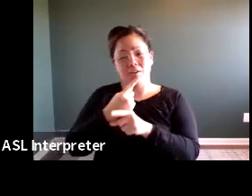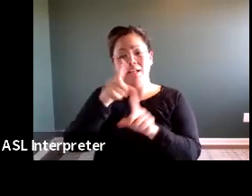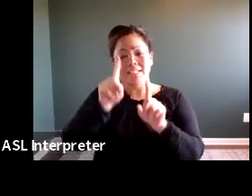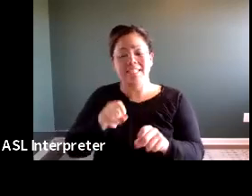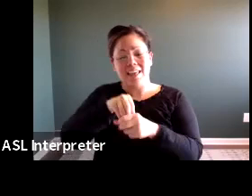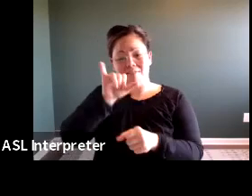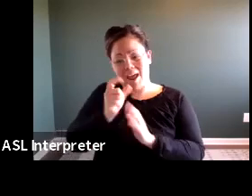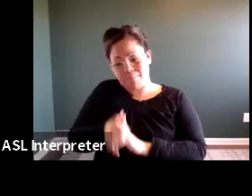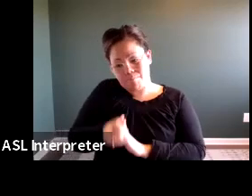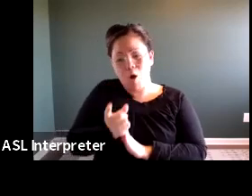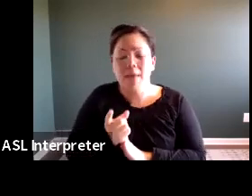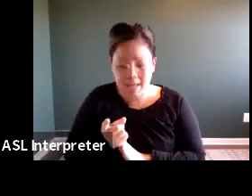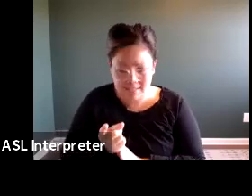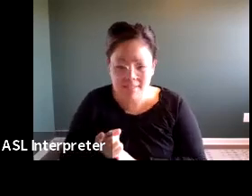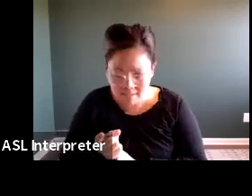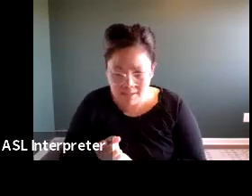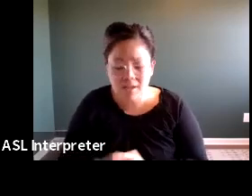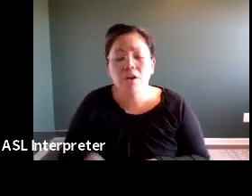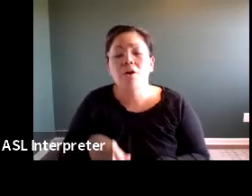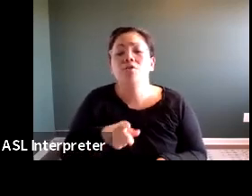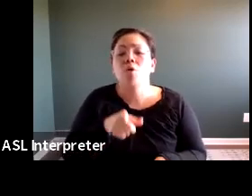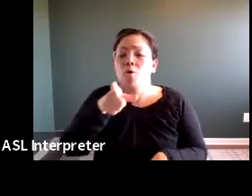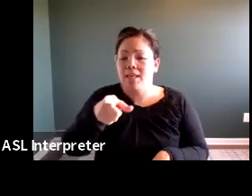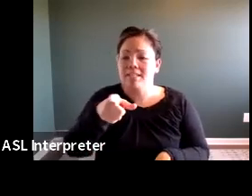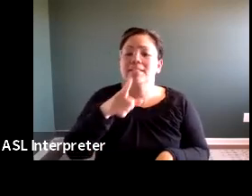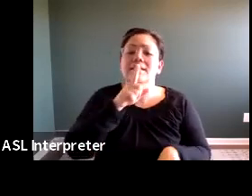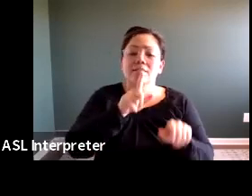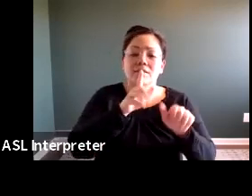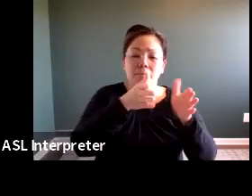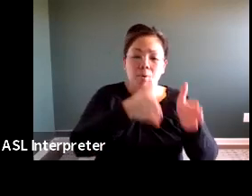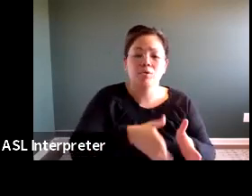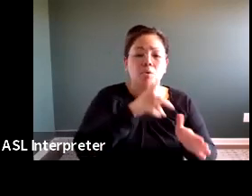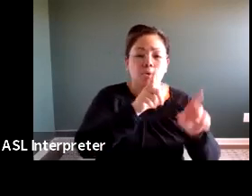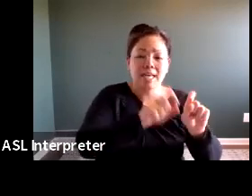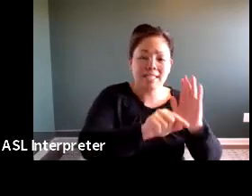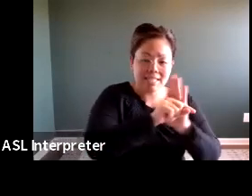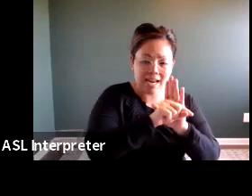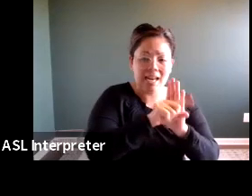one week before the retreat, but then develops symptoms and tested positive shortly after, and of course, after exposing other people.